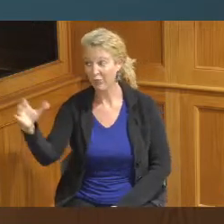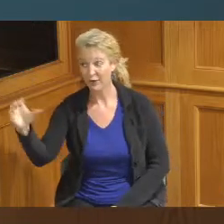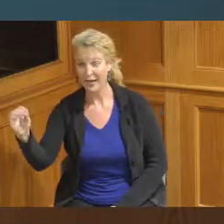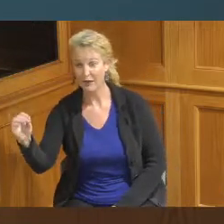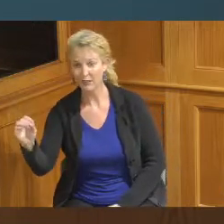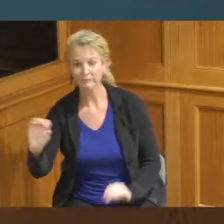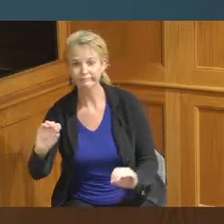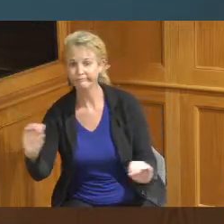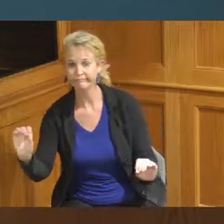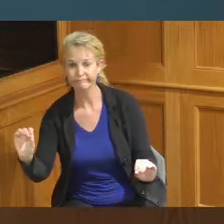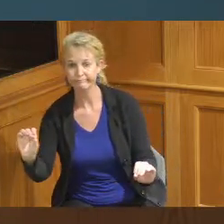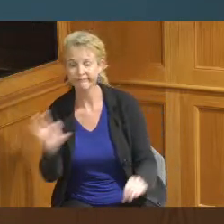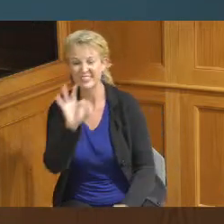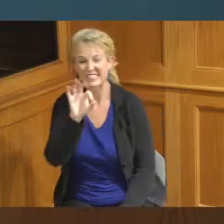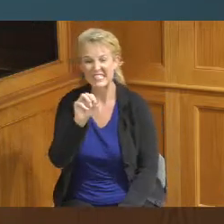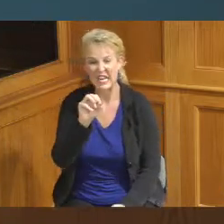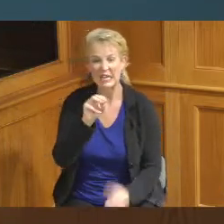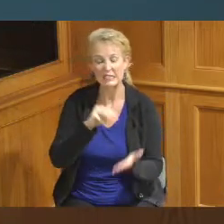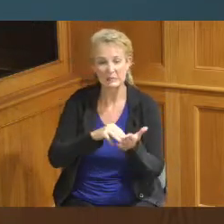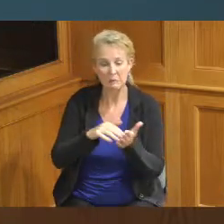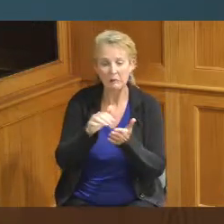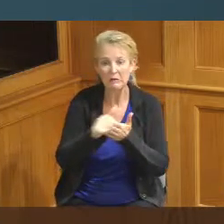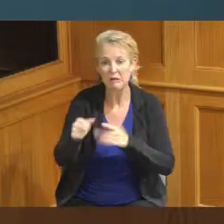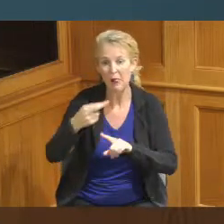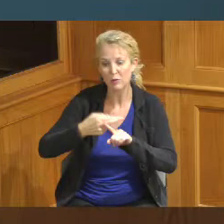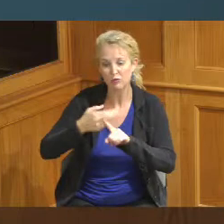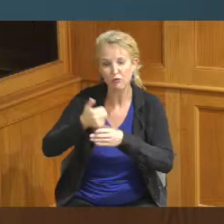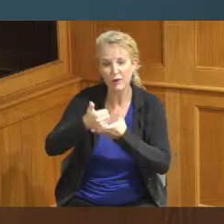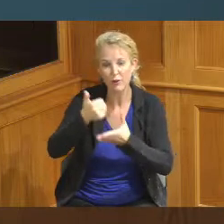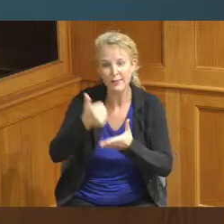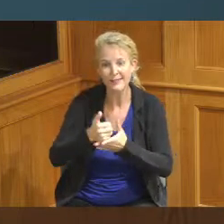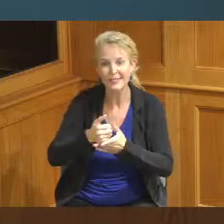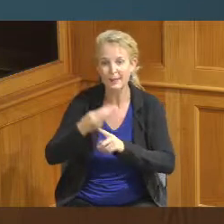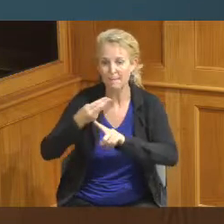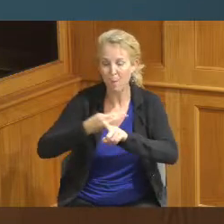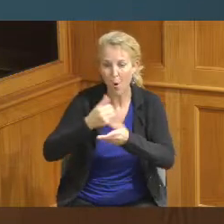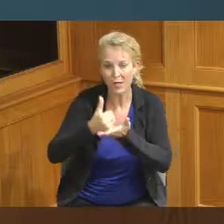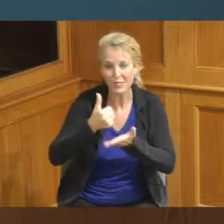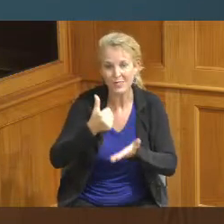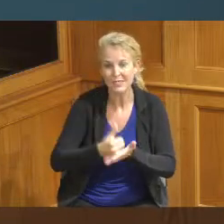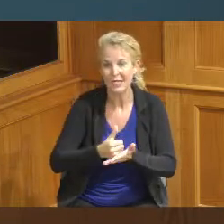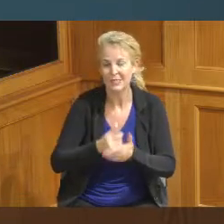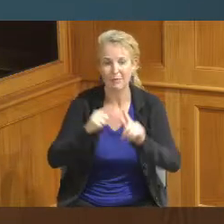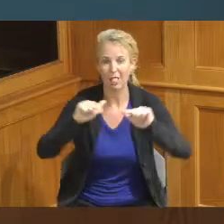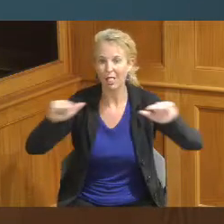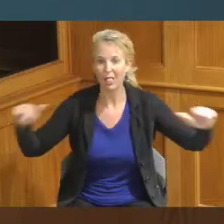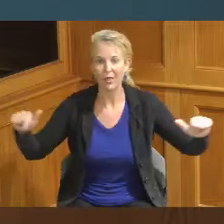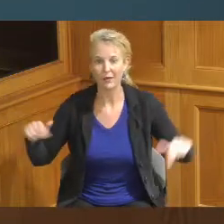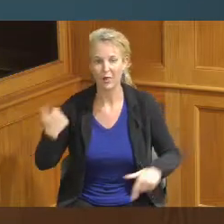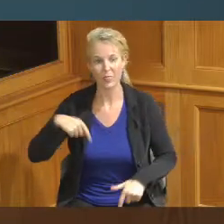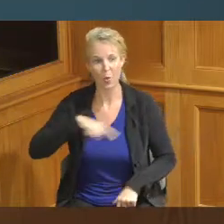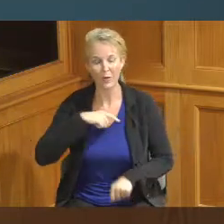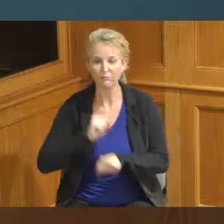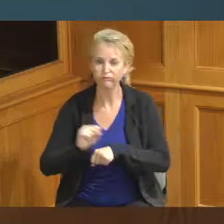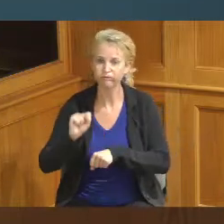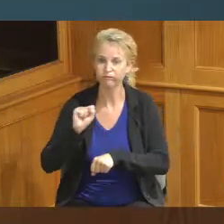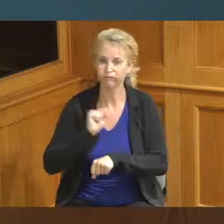in rental assistance and mortgage assistance and all the things that this board has voted on no one